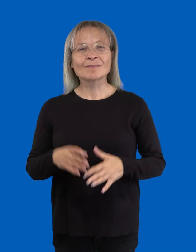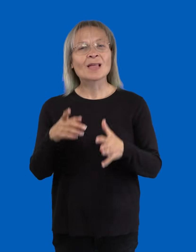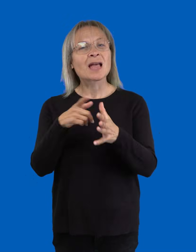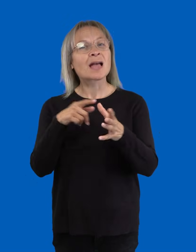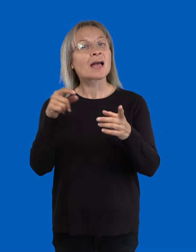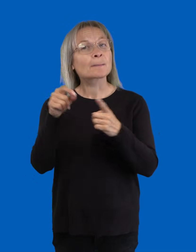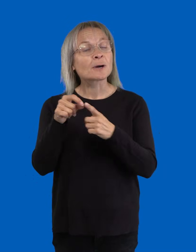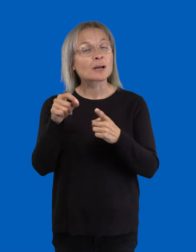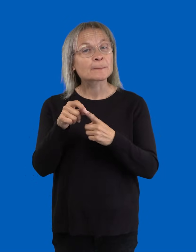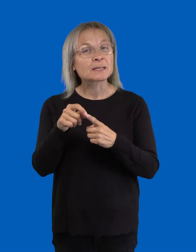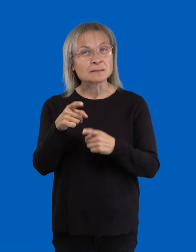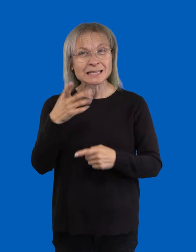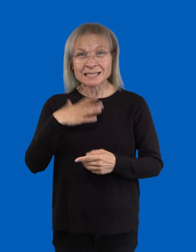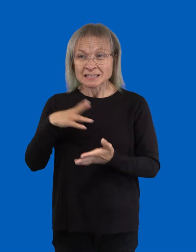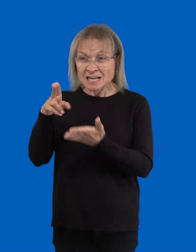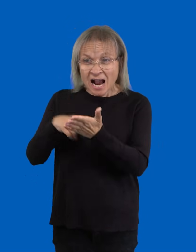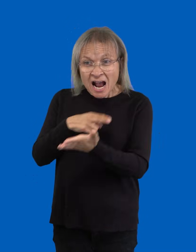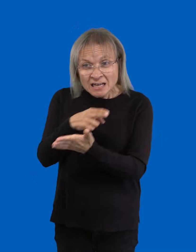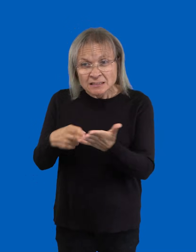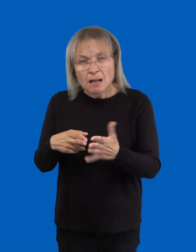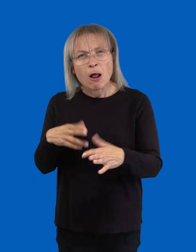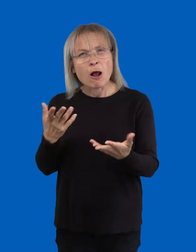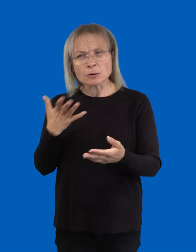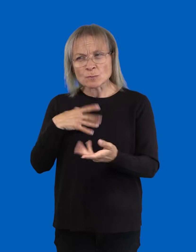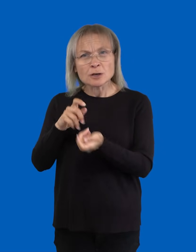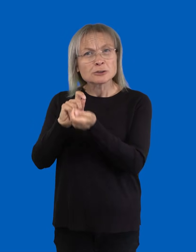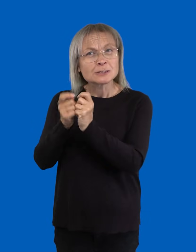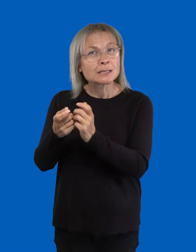You should contact your local breast screening service